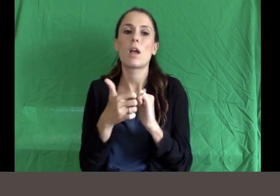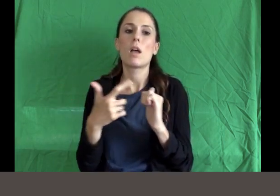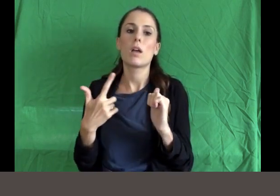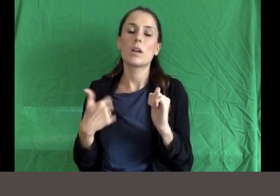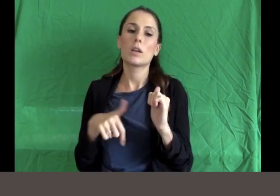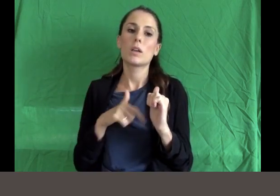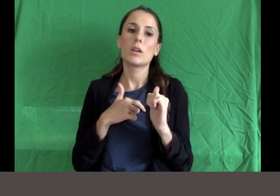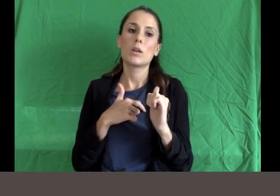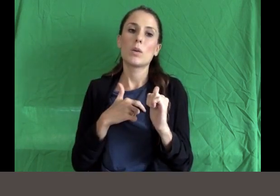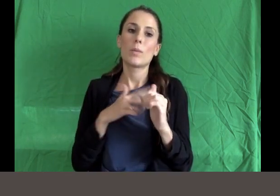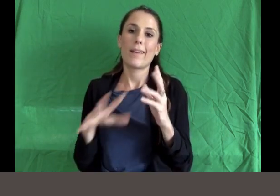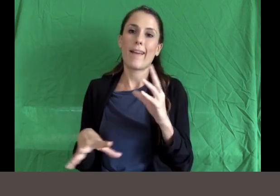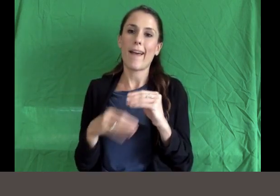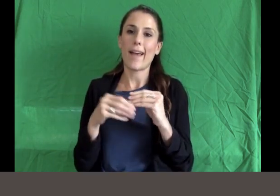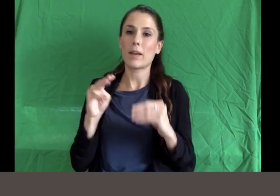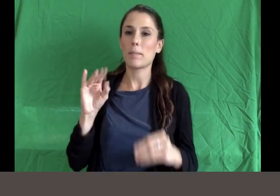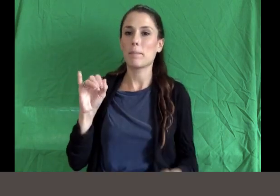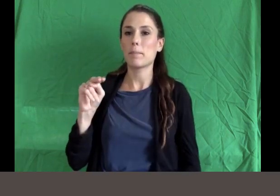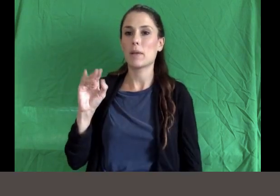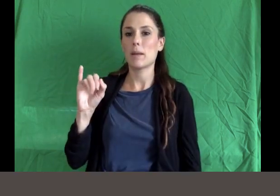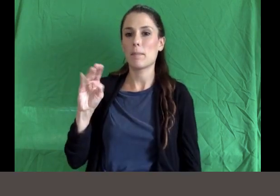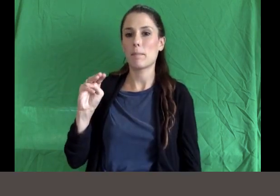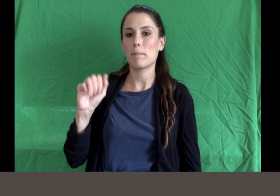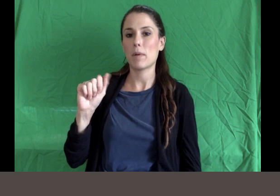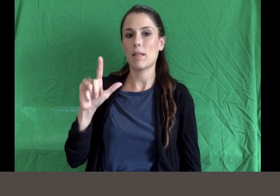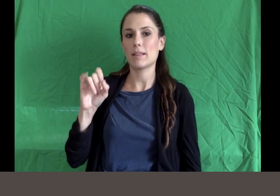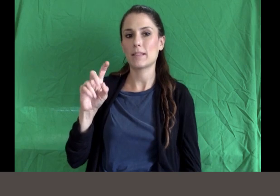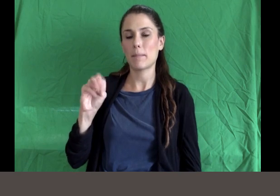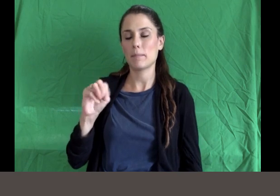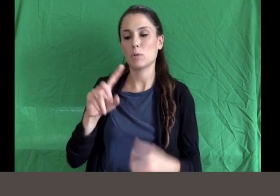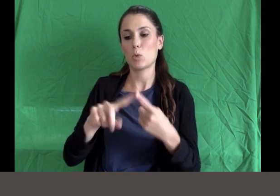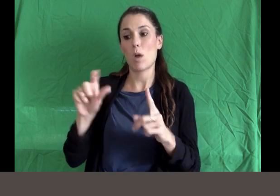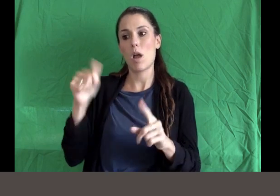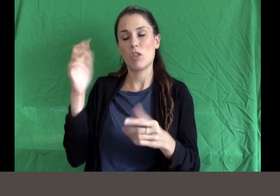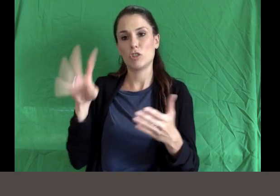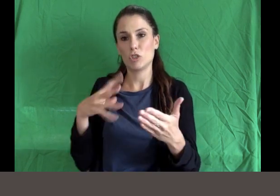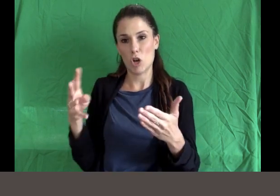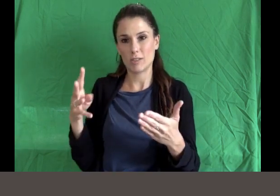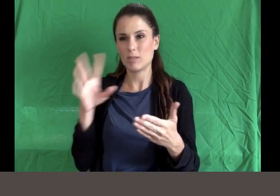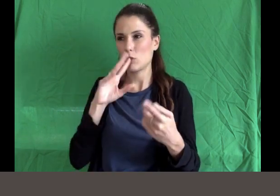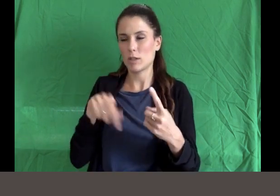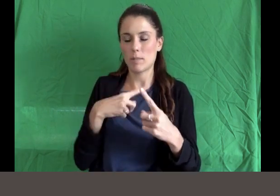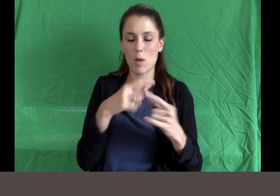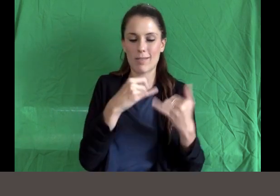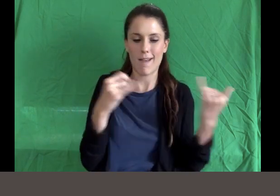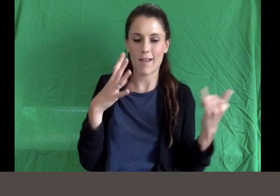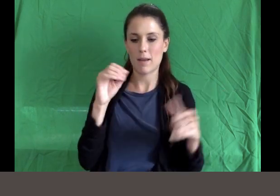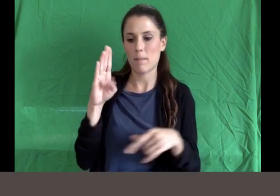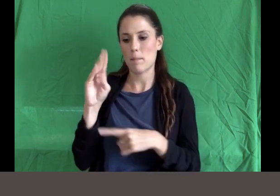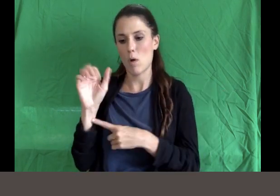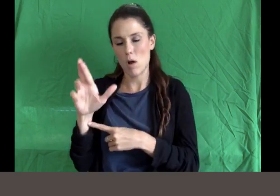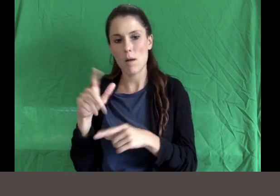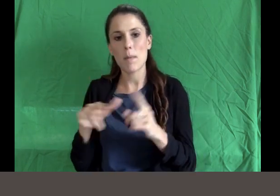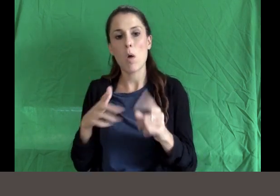Tufte has is the box plot and now this is a very traditional box in a whisker chart that i've shown